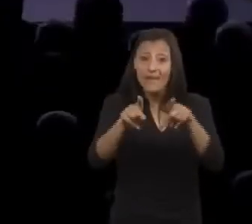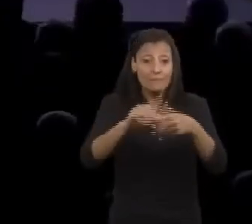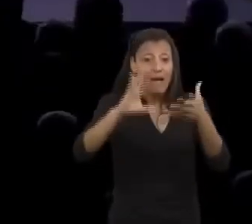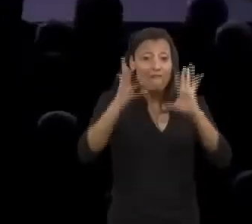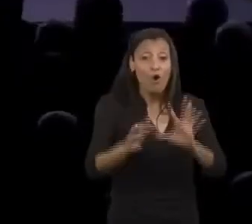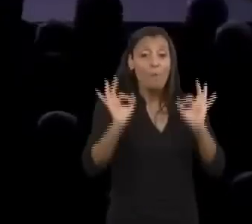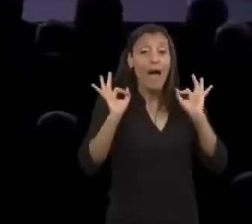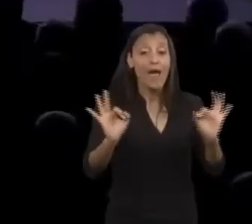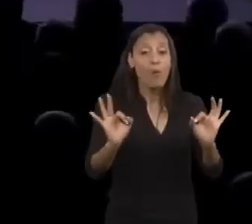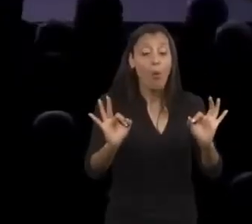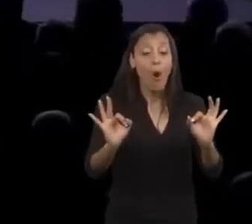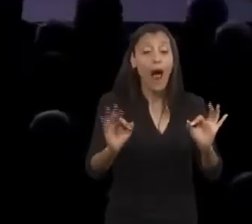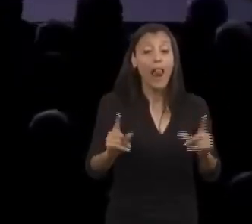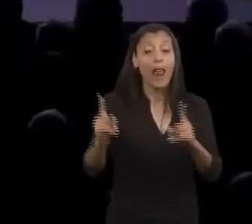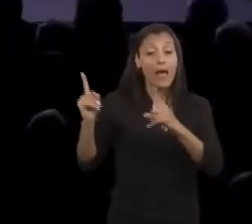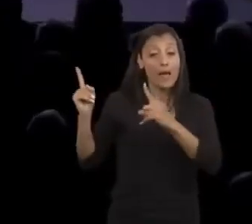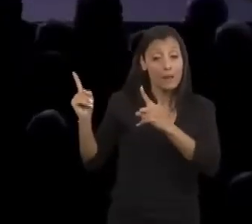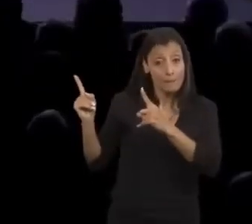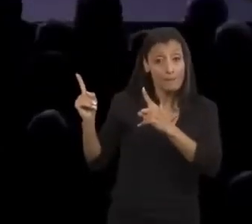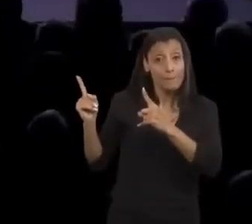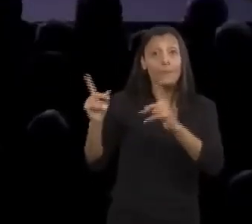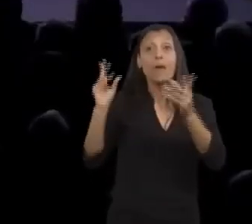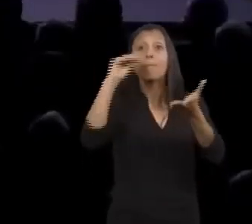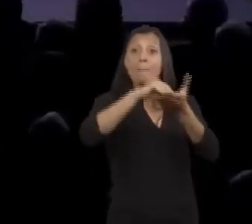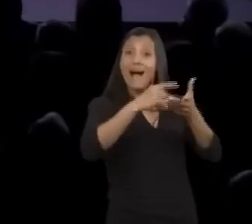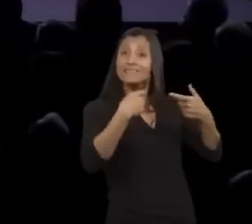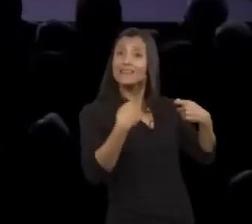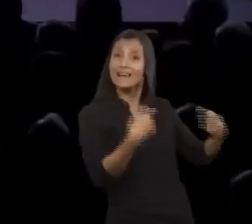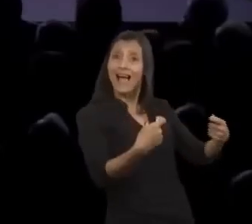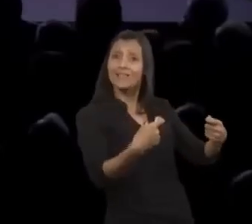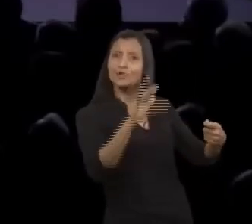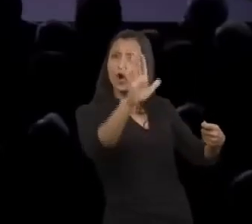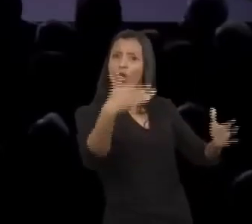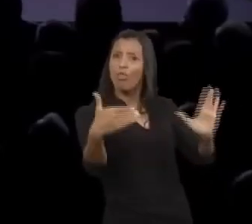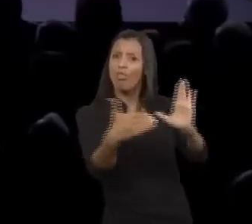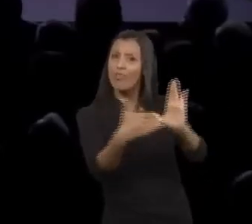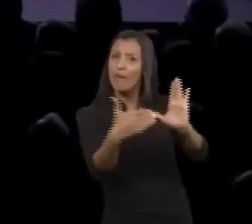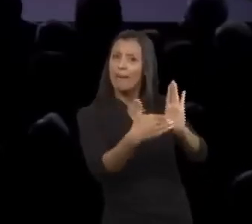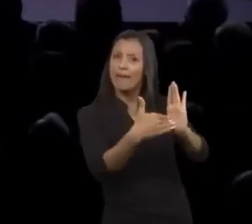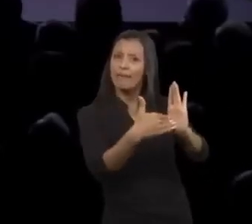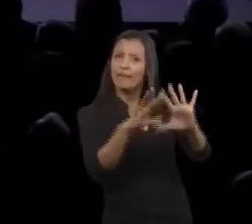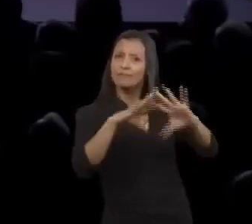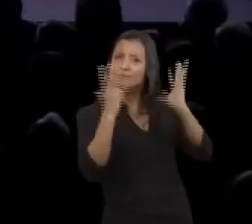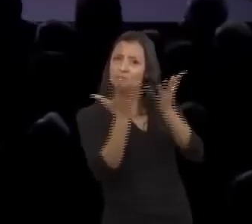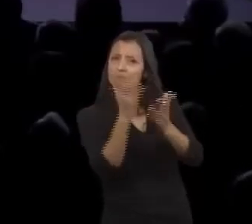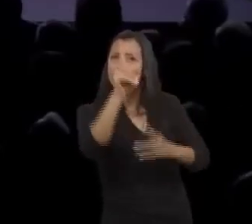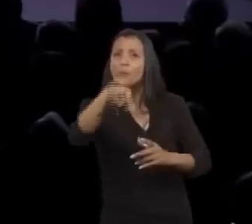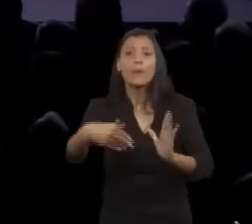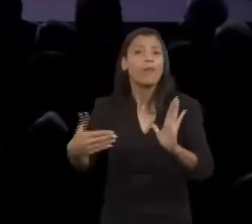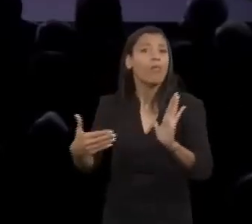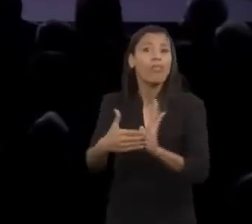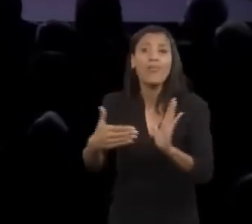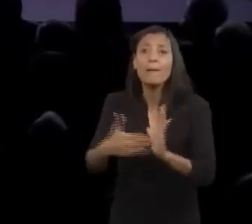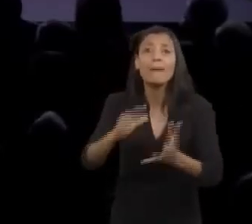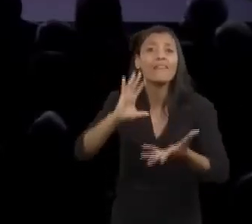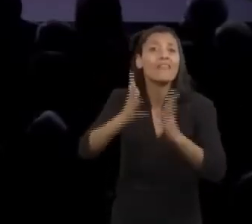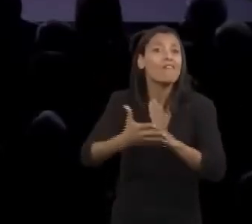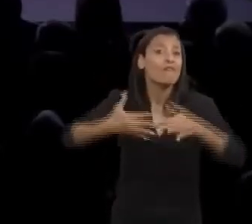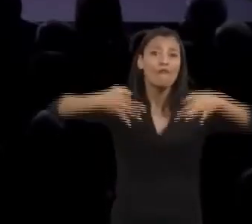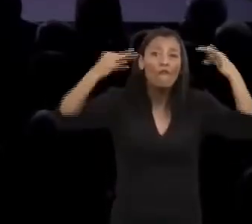and the consumption, in reality, what will it depend on? It will depend on the structural characteristics of an economy,